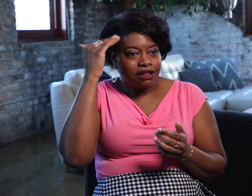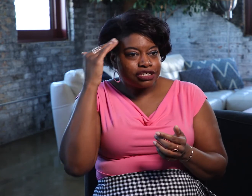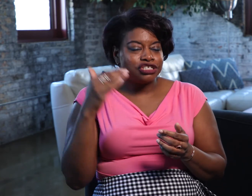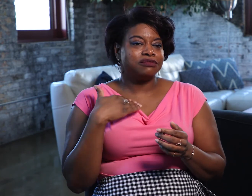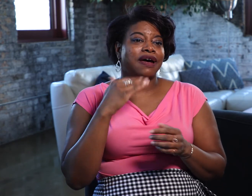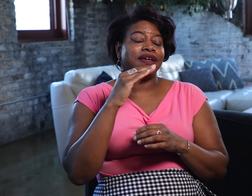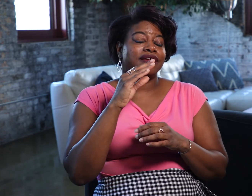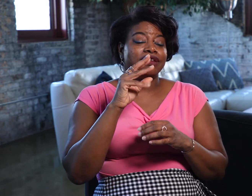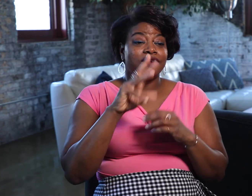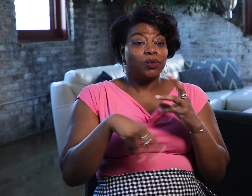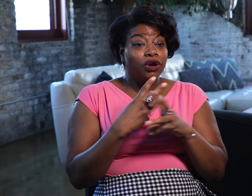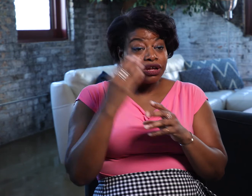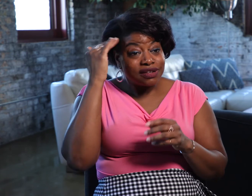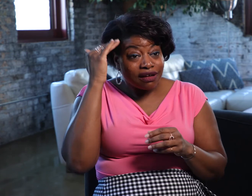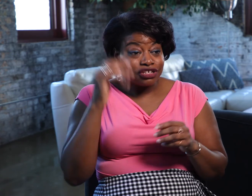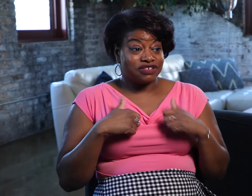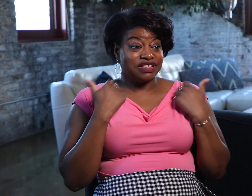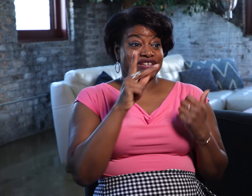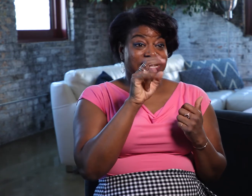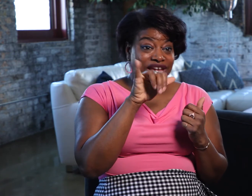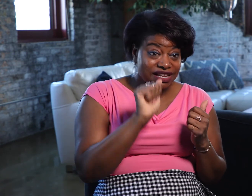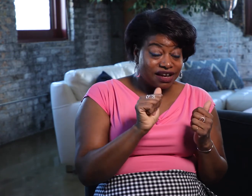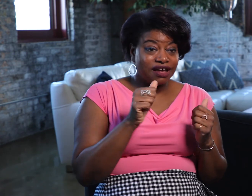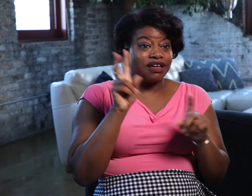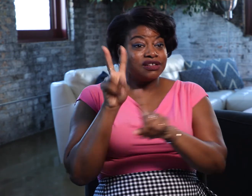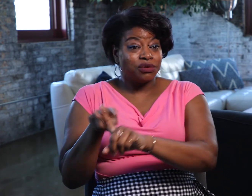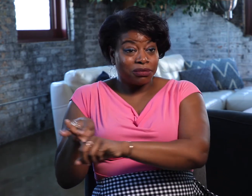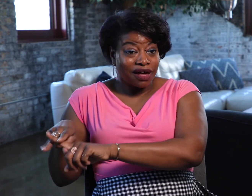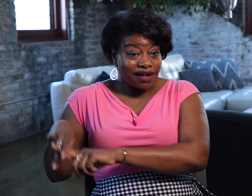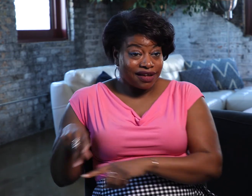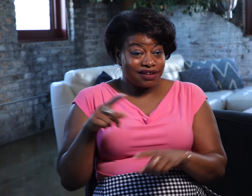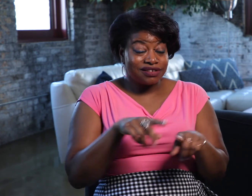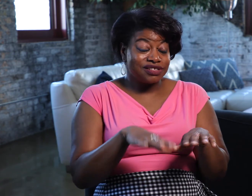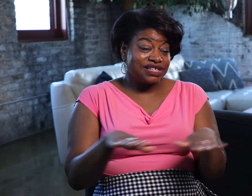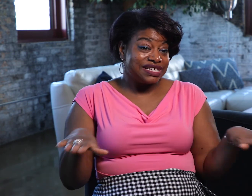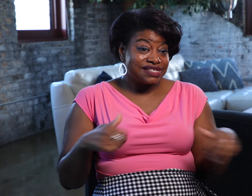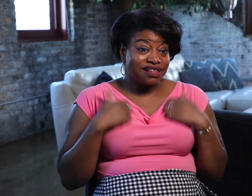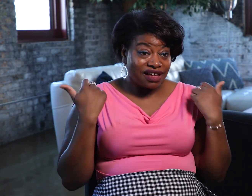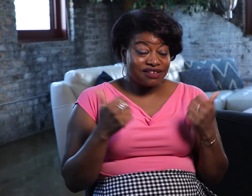my lived experiences and world knowledge while living in Kenya, and apply them to children's lives